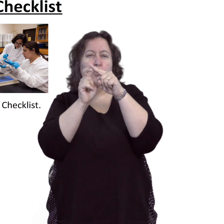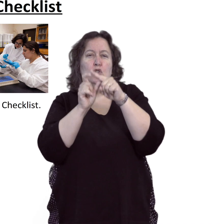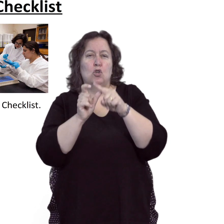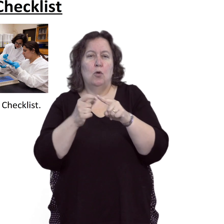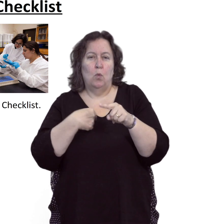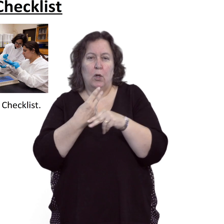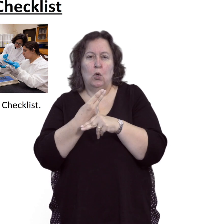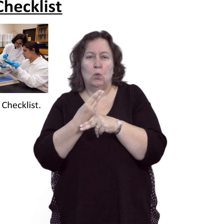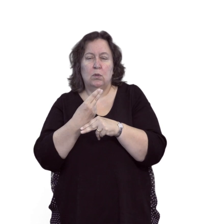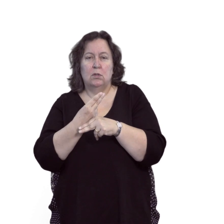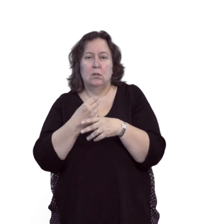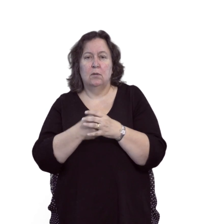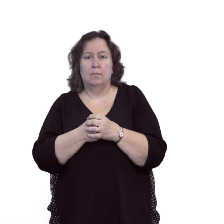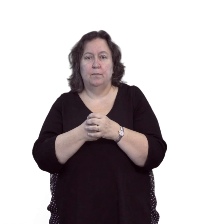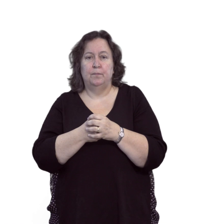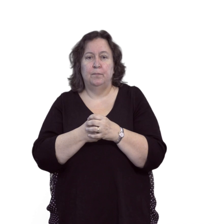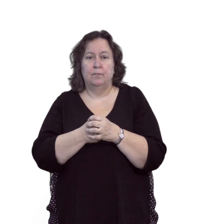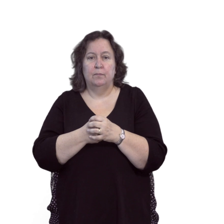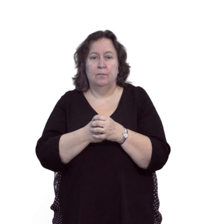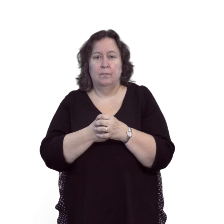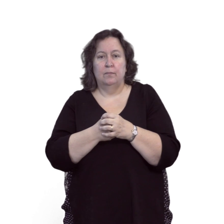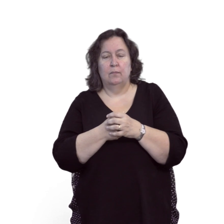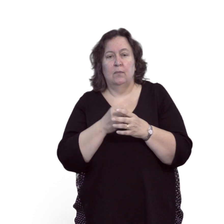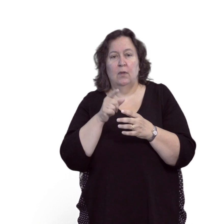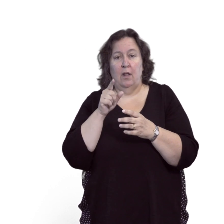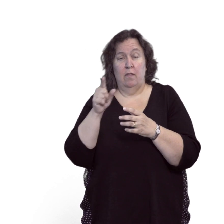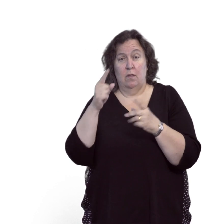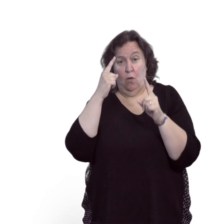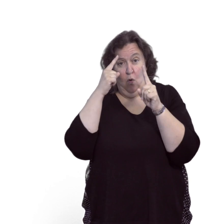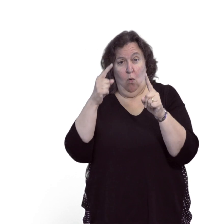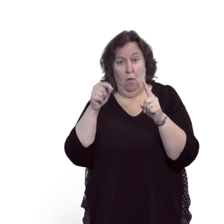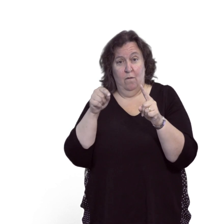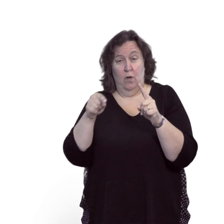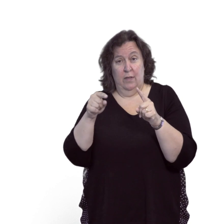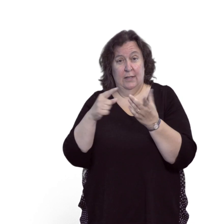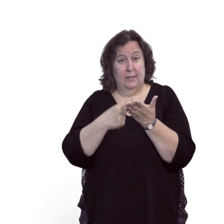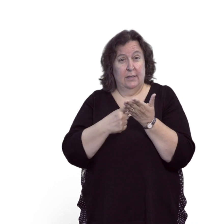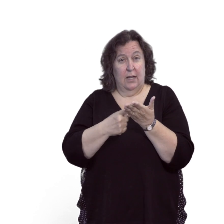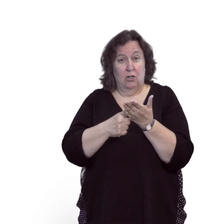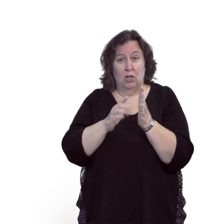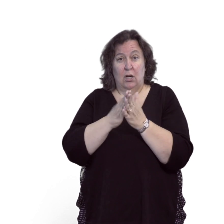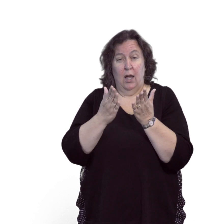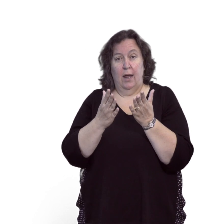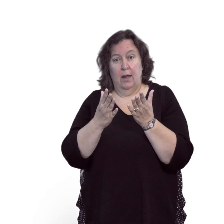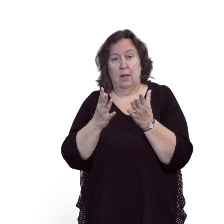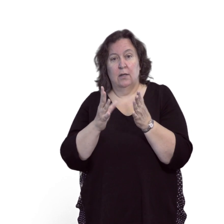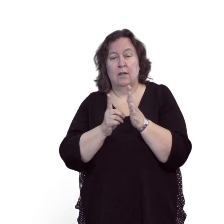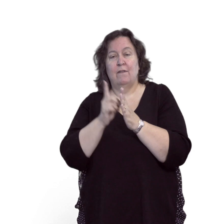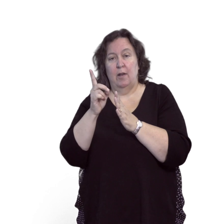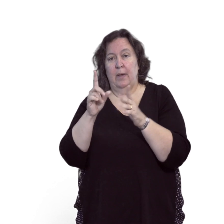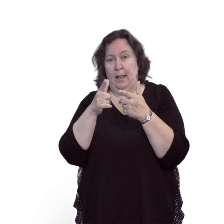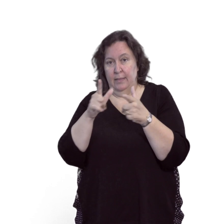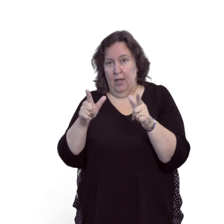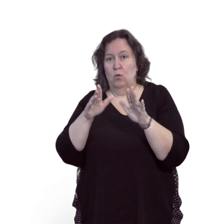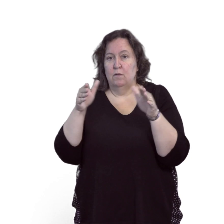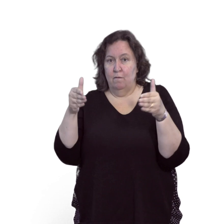Developing a Language and Communication-Focused IEP for Students who are Deaf/Hard of Hearing”